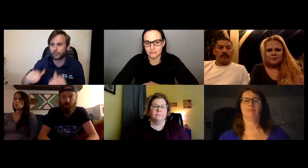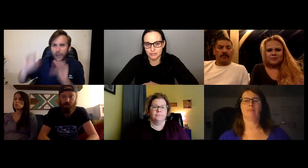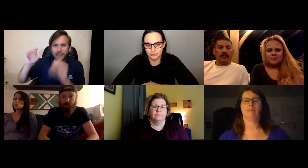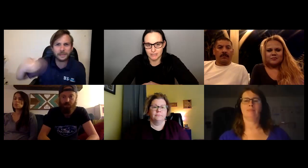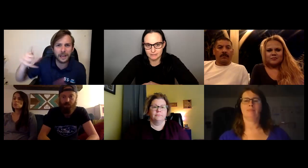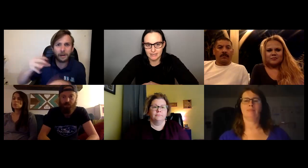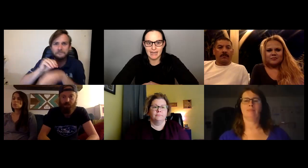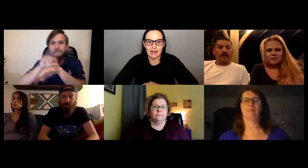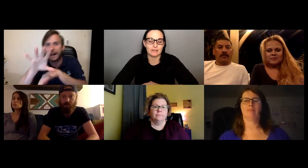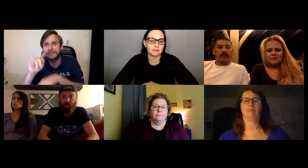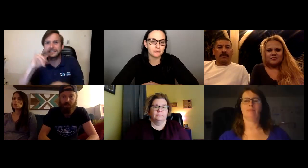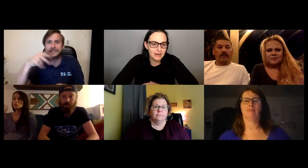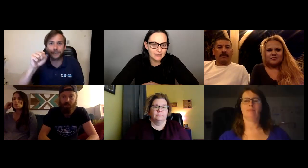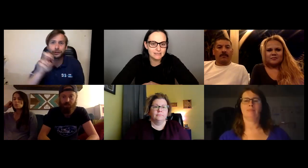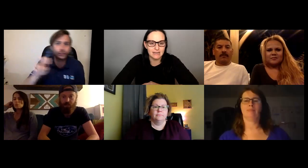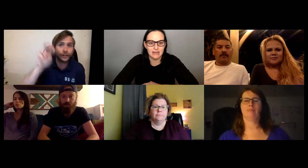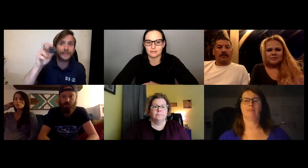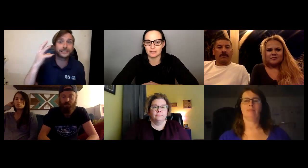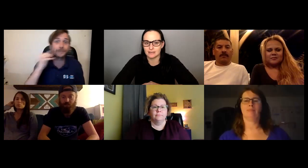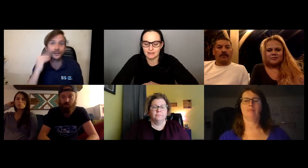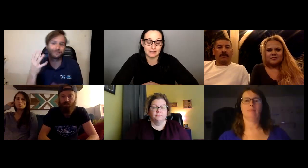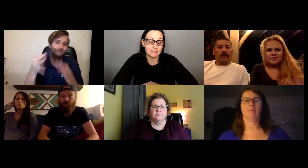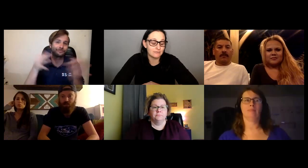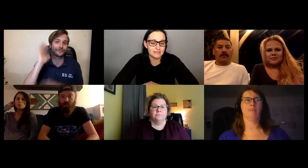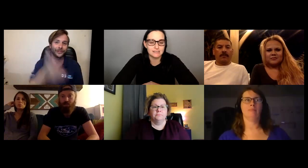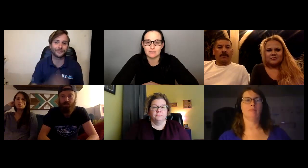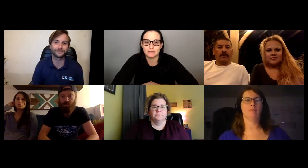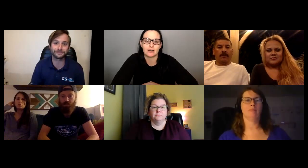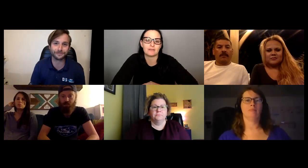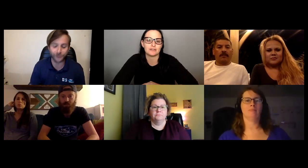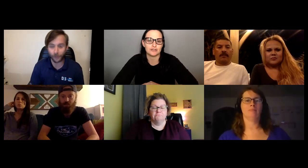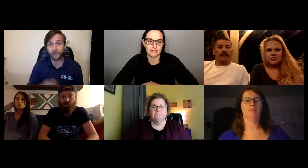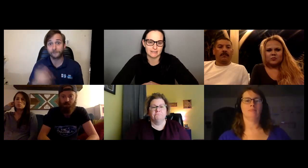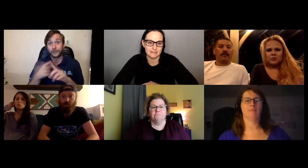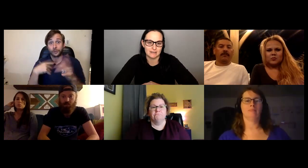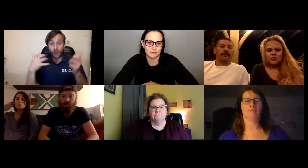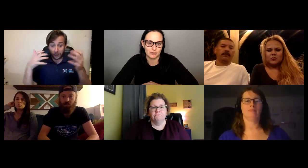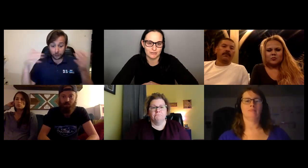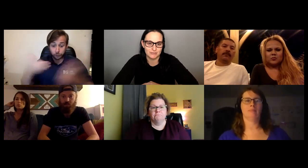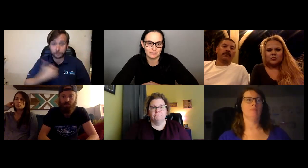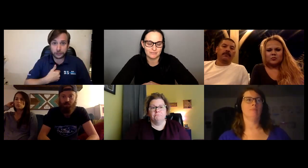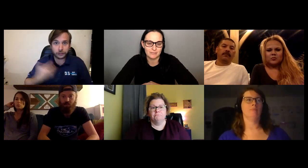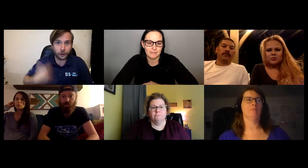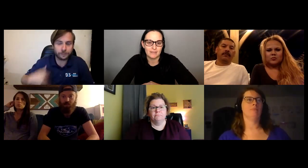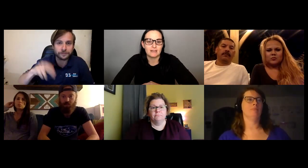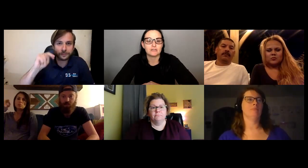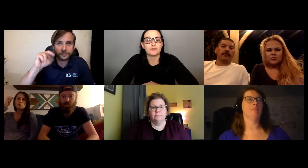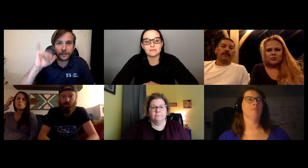children how they were raised, and any advice tips or what their experience in